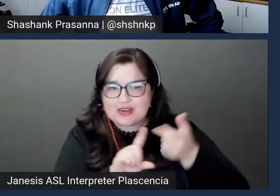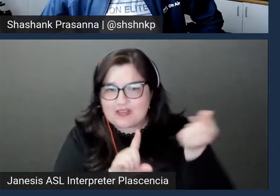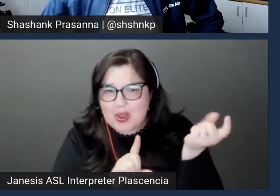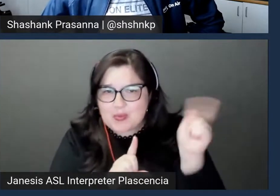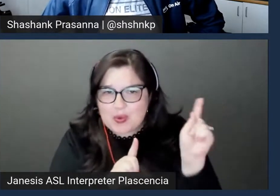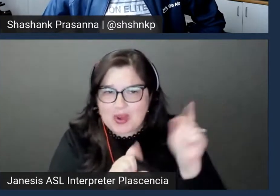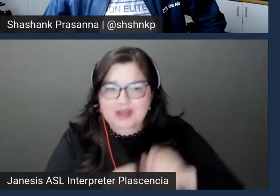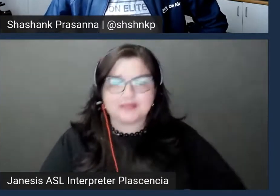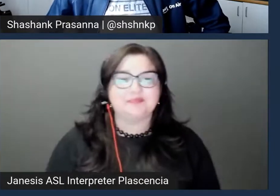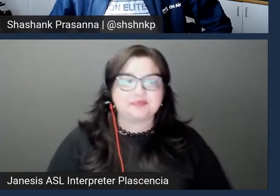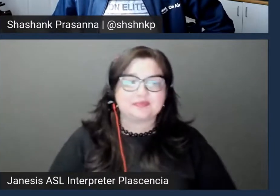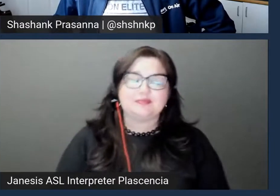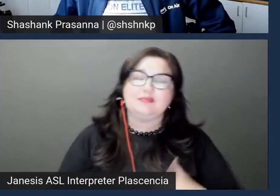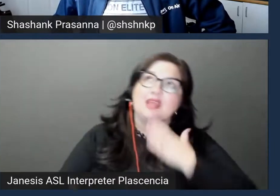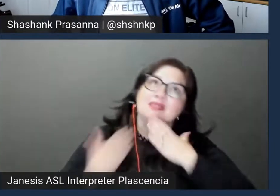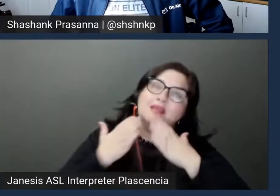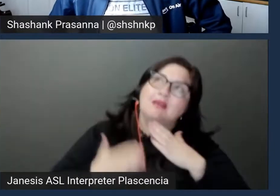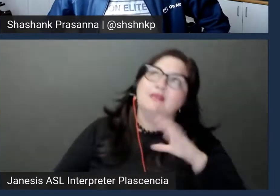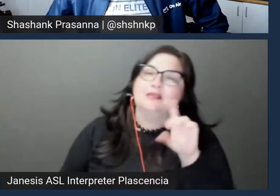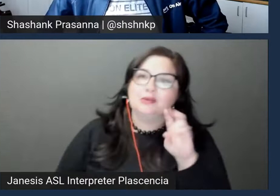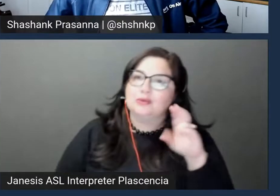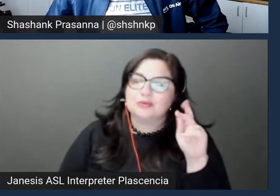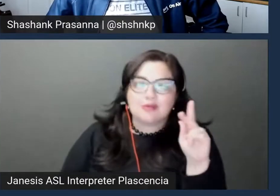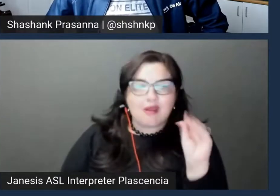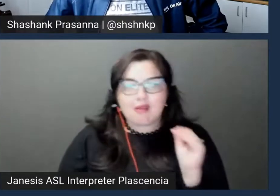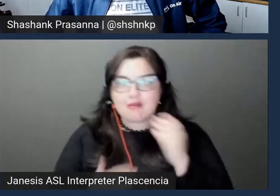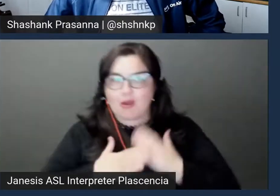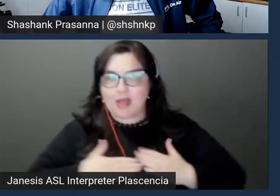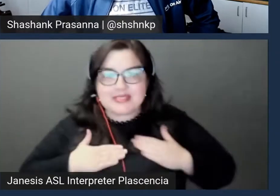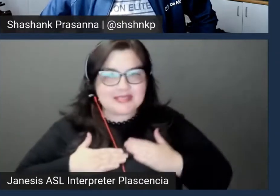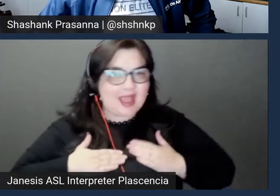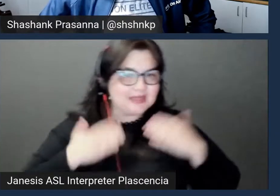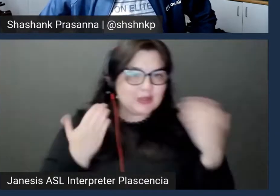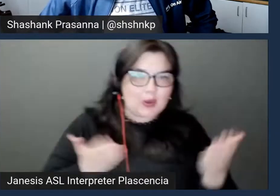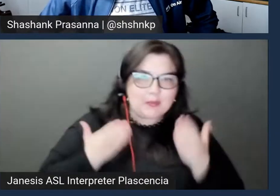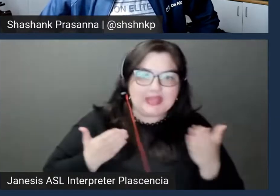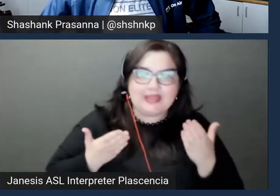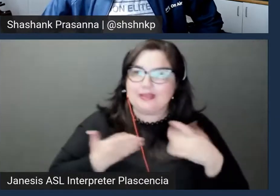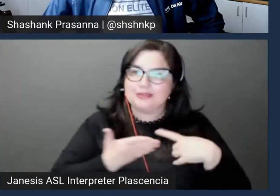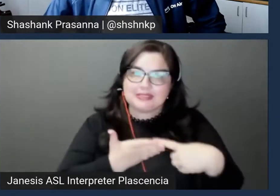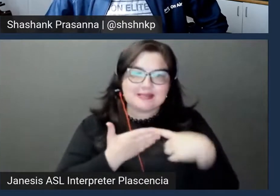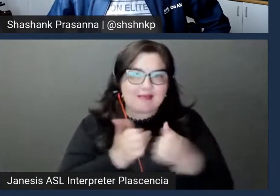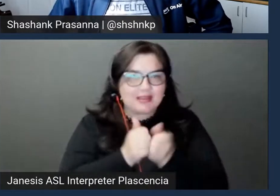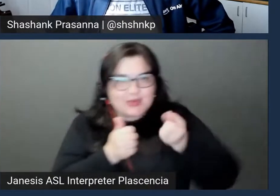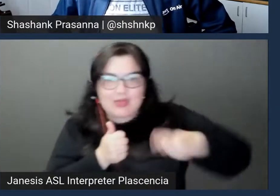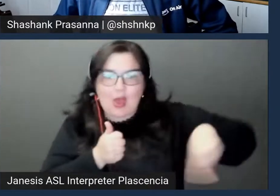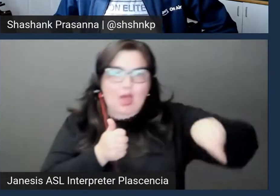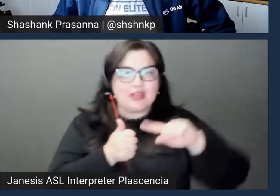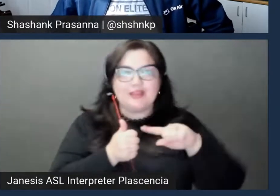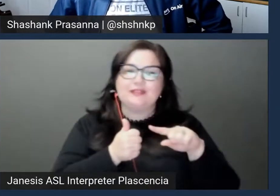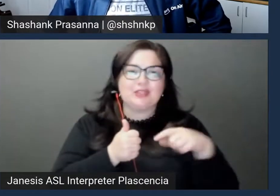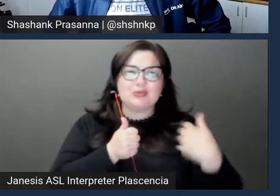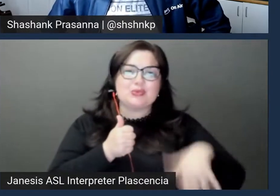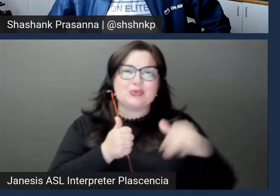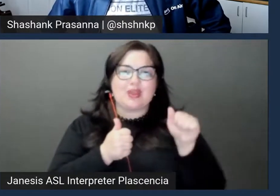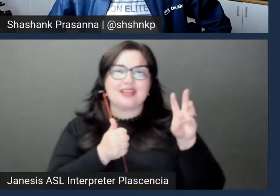Thank you, Darko. It's a pleasure to be here and talk with all of you and share the wonderful story that we have with AWS Panorama.